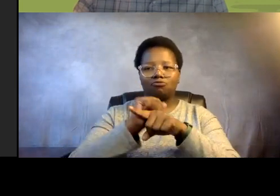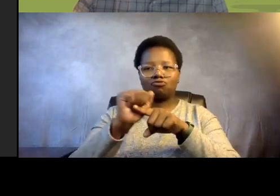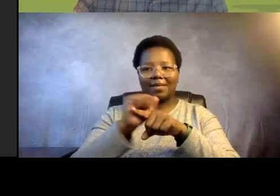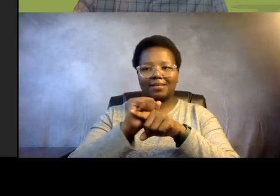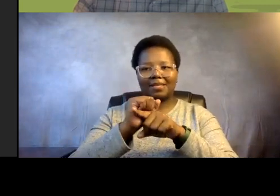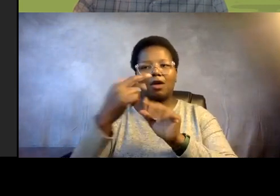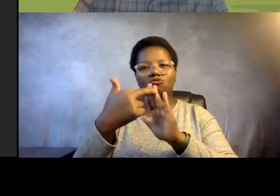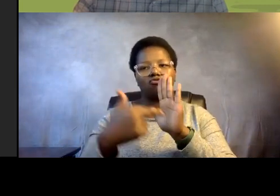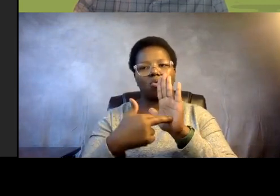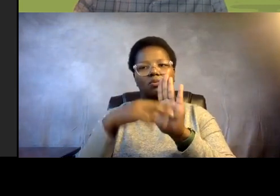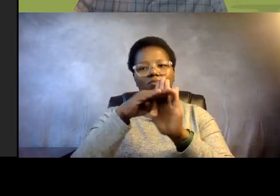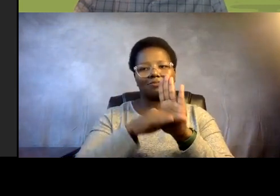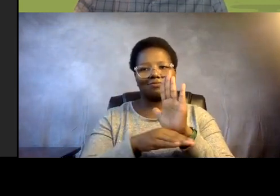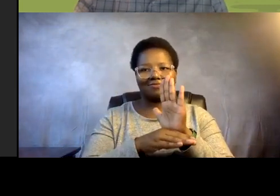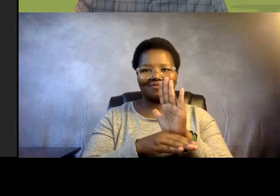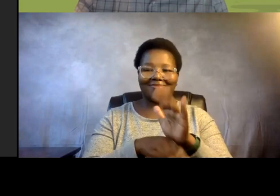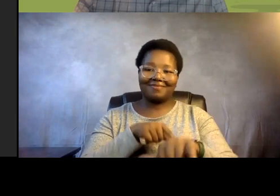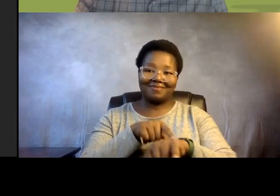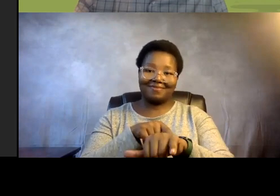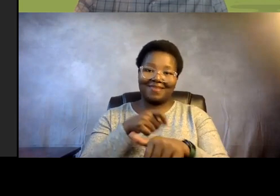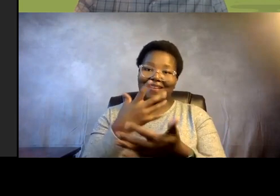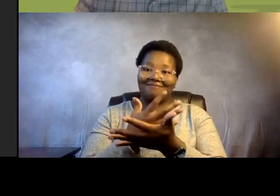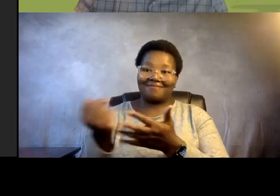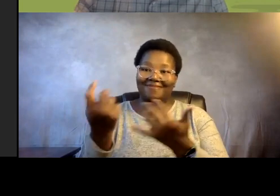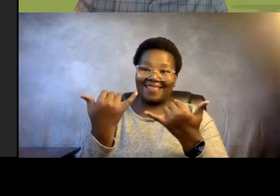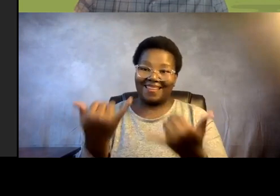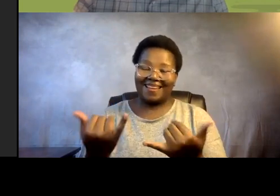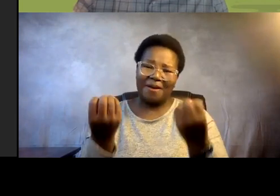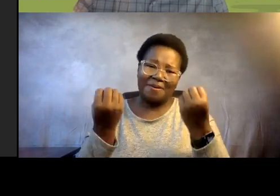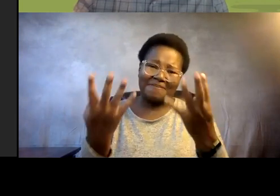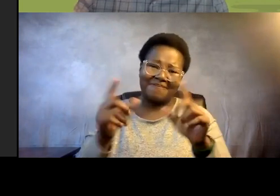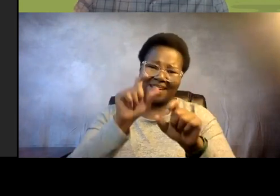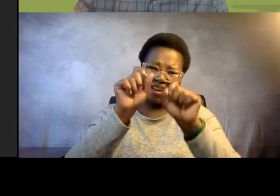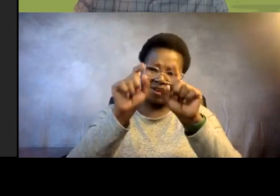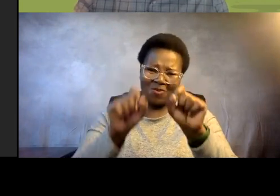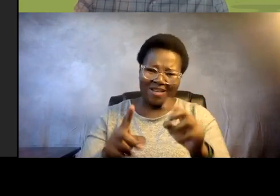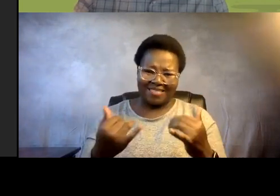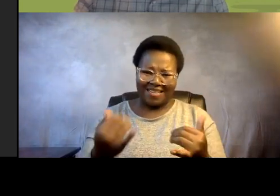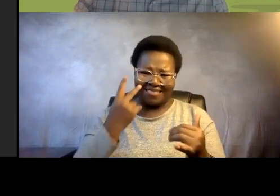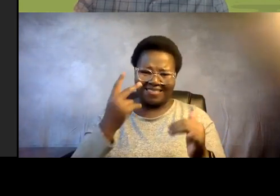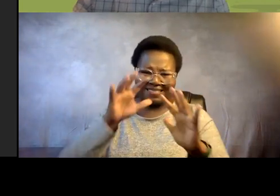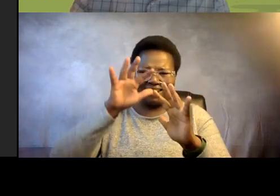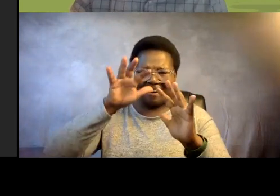So we're running short on time, we've got a bunch of amazing questions. Jared, you've probably been looking at those a little bit more, why don't you maybe field one or two of